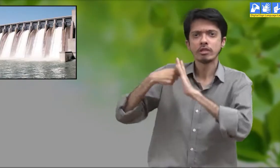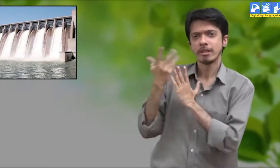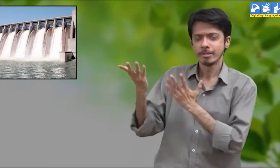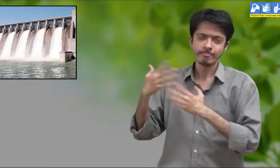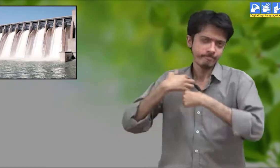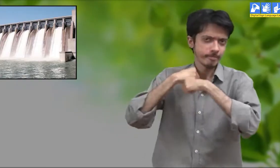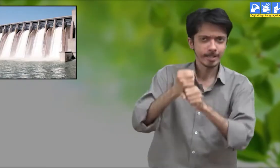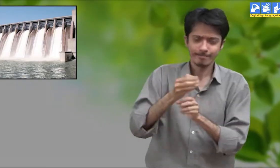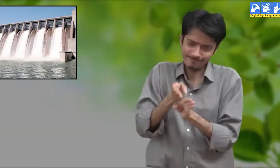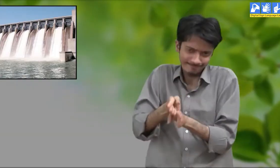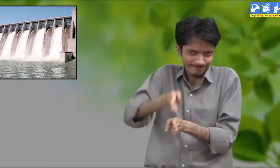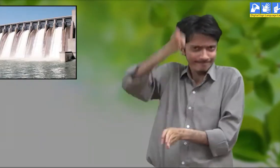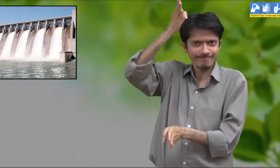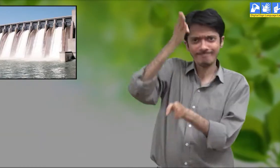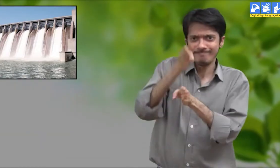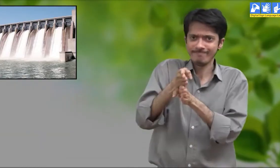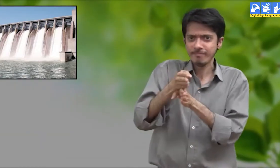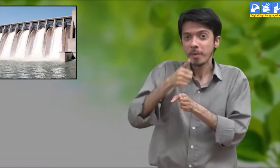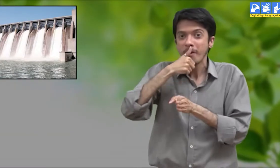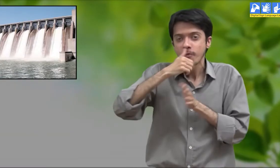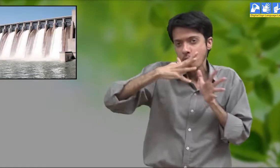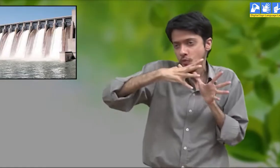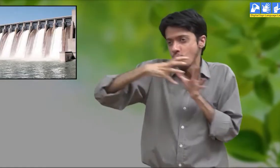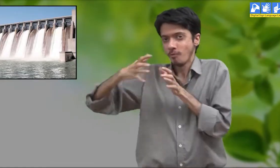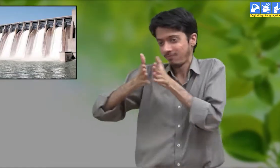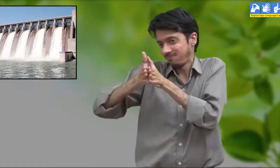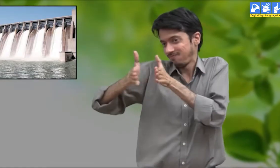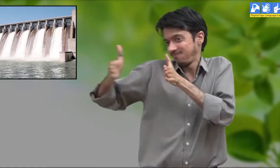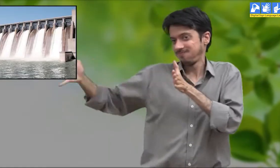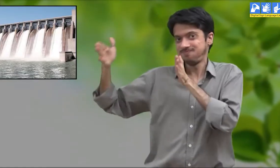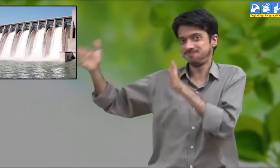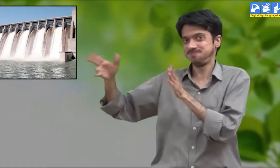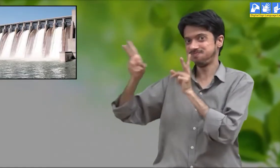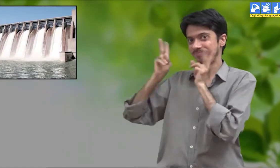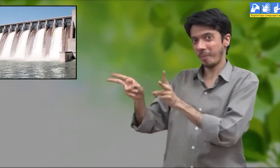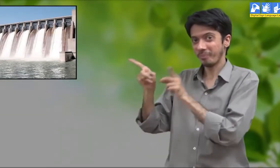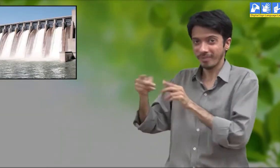But over time government decided to construct the dams